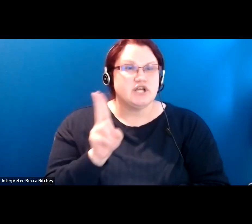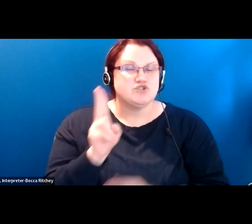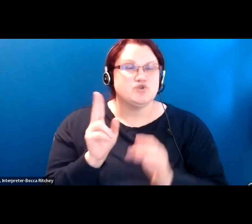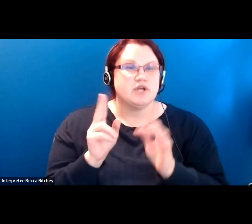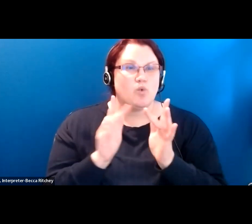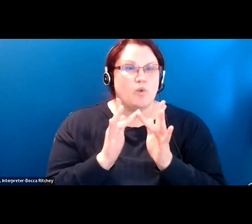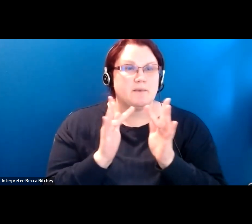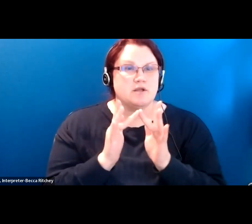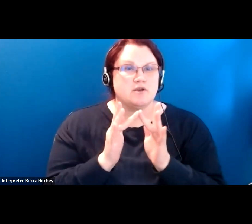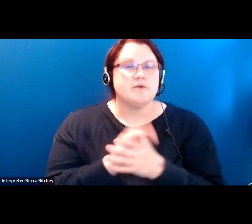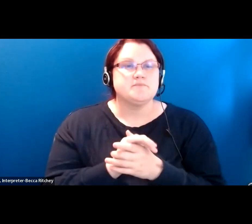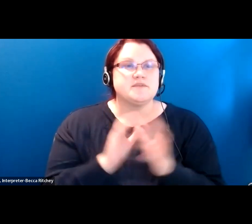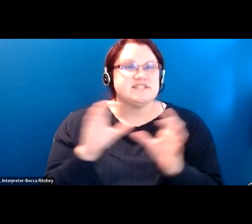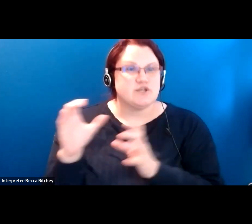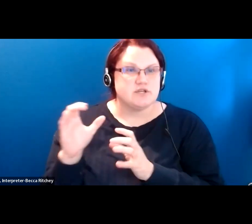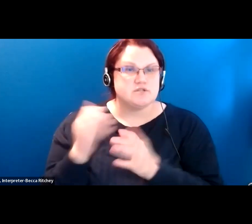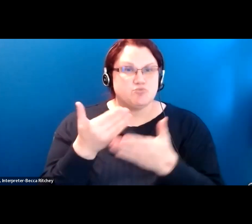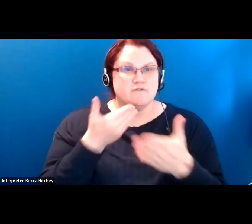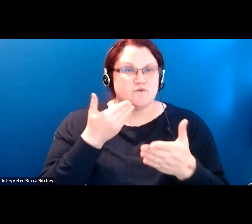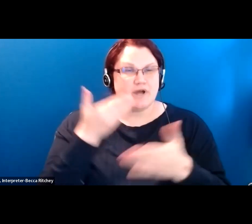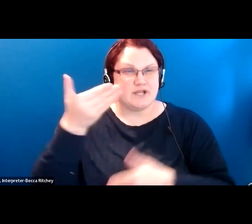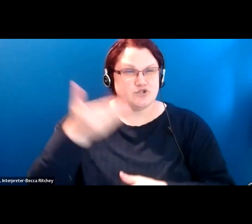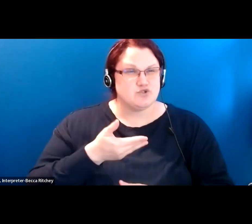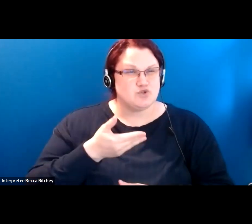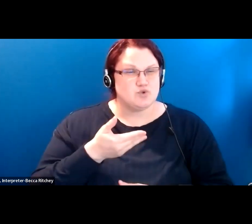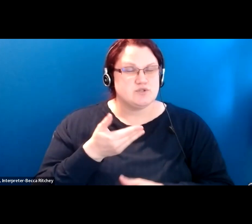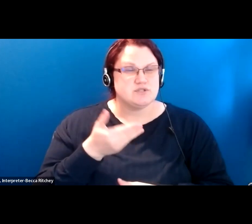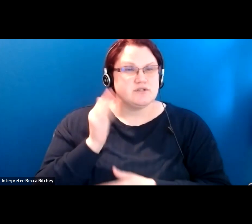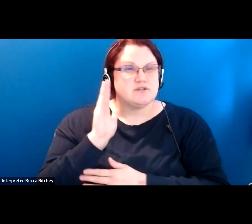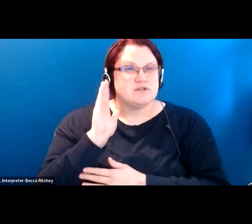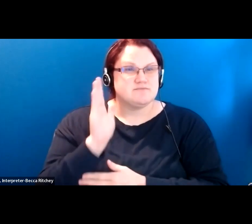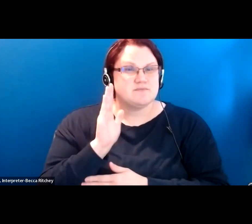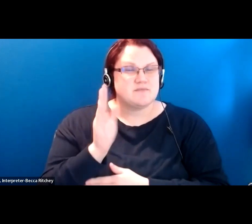Before I introduce today's session moderator, I want to share a few housekeeping announcements.